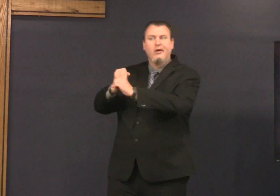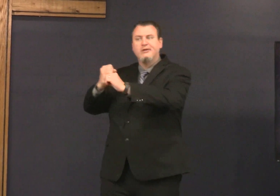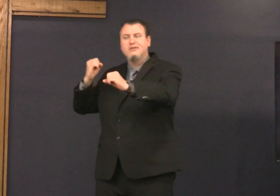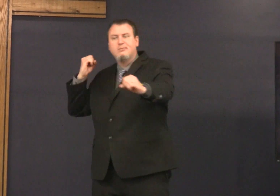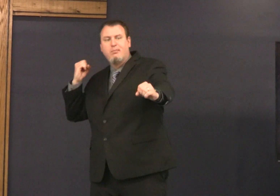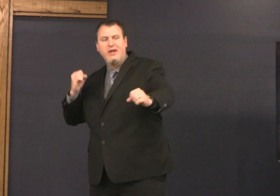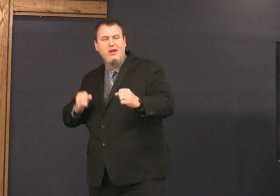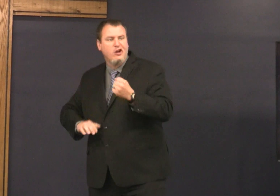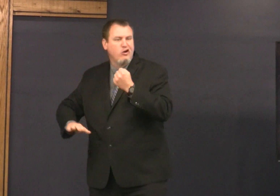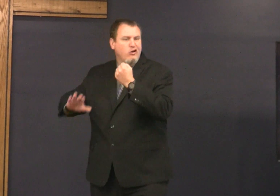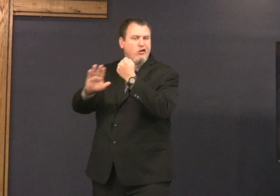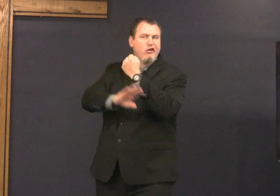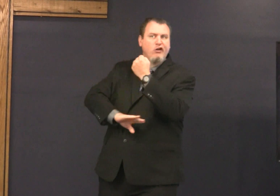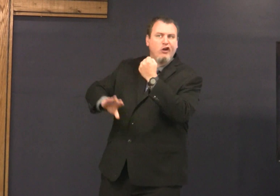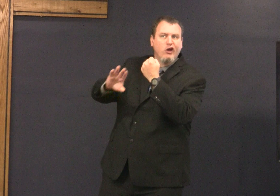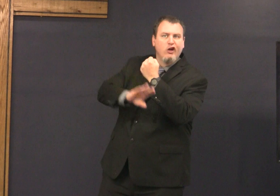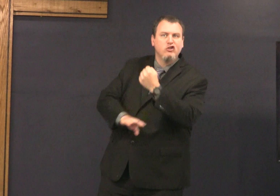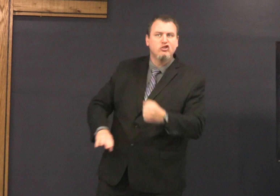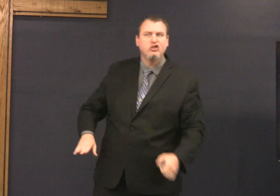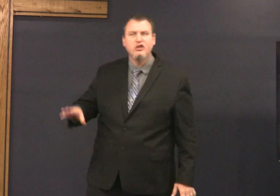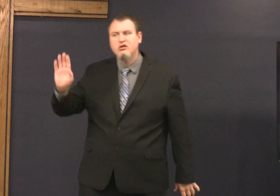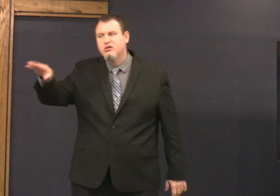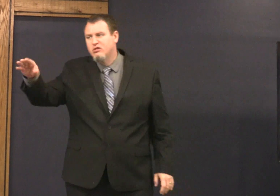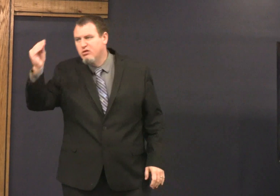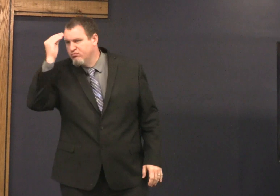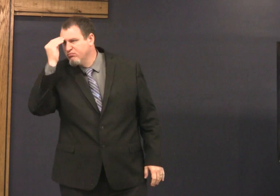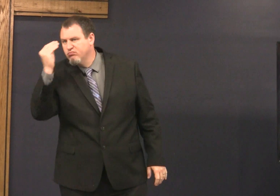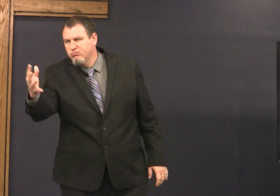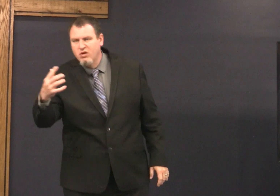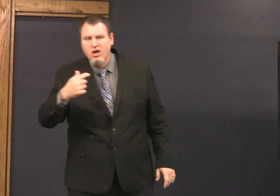David said you come with a sword and a spear with armor